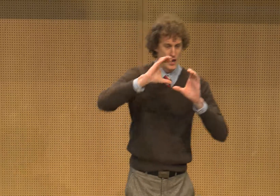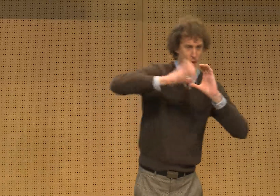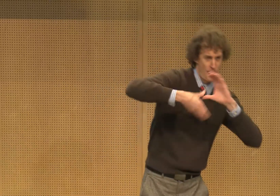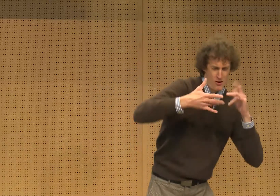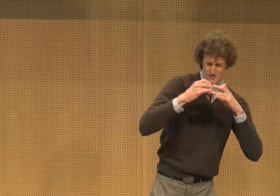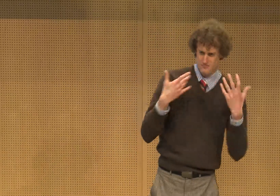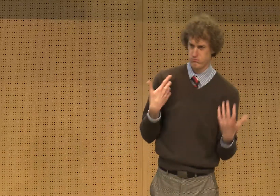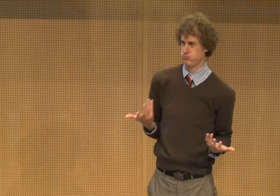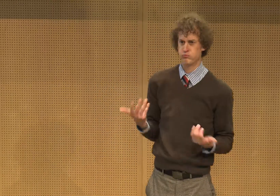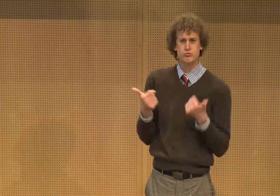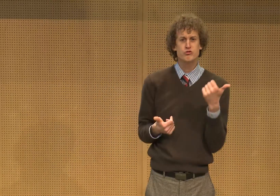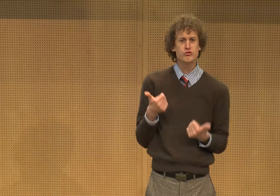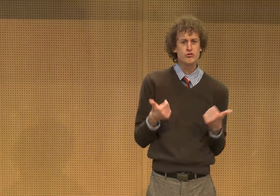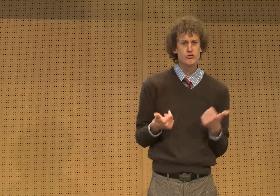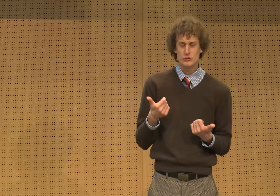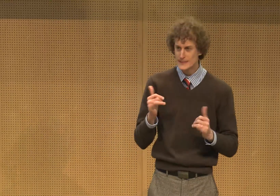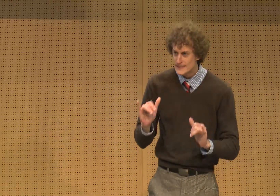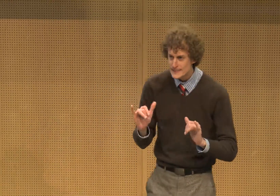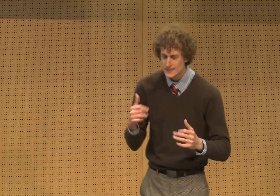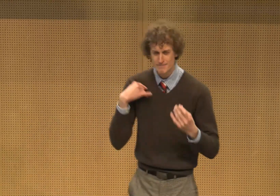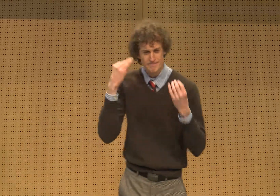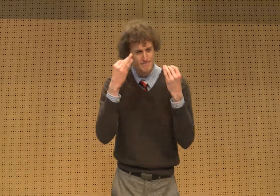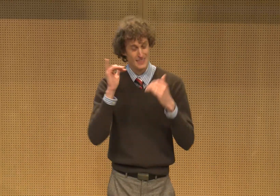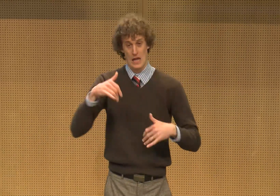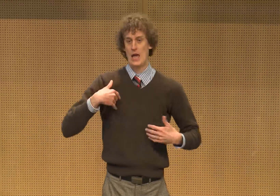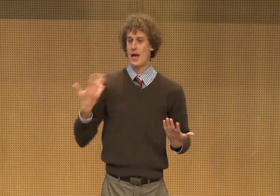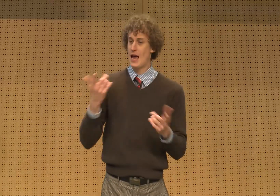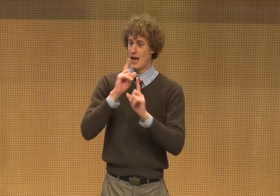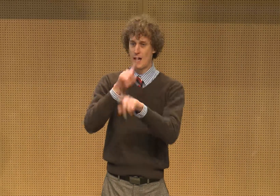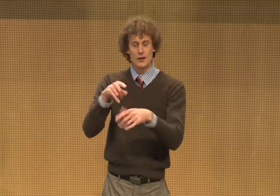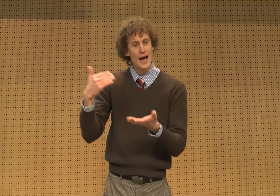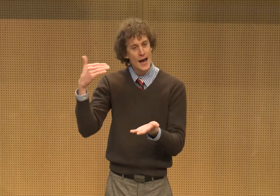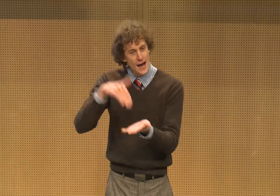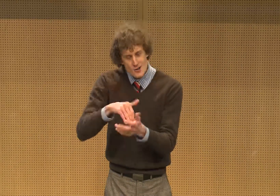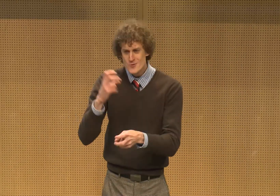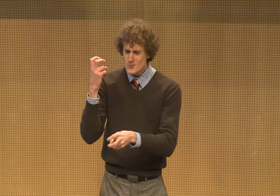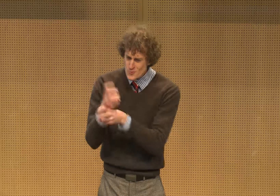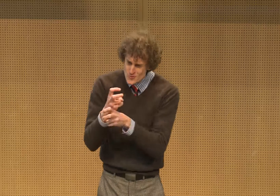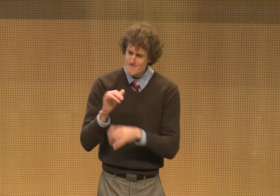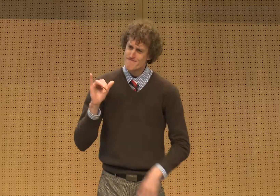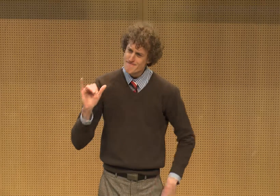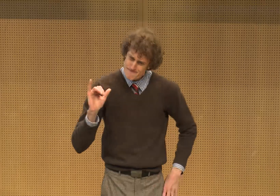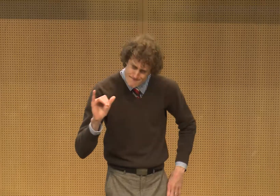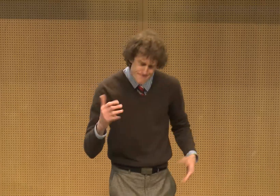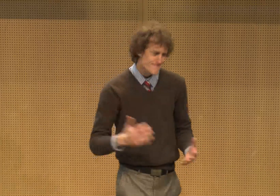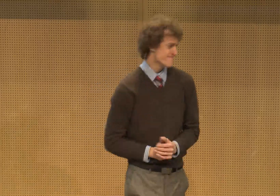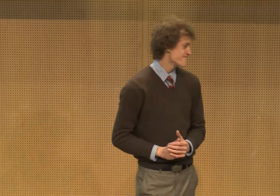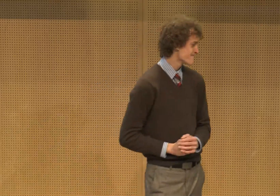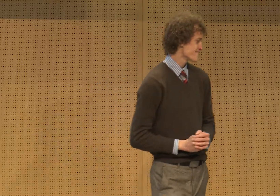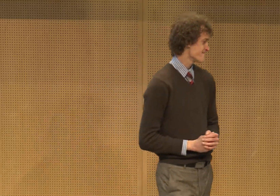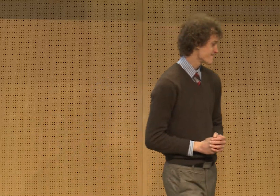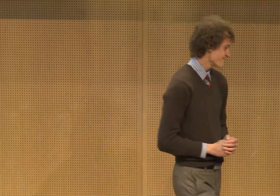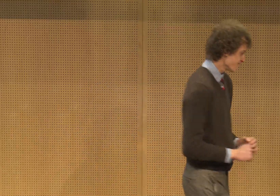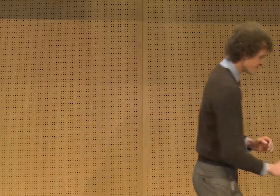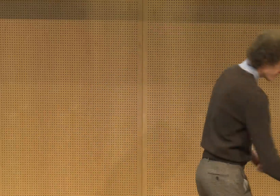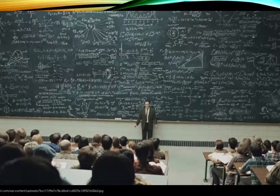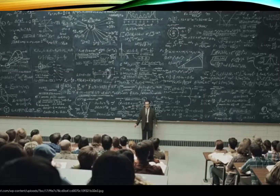You can get into database, you can get into... you can get into compiling, into code.